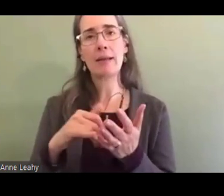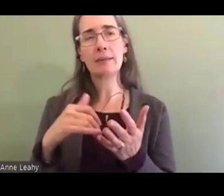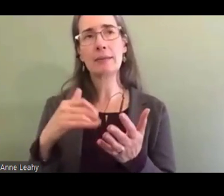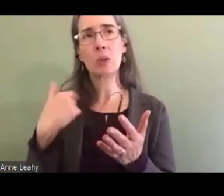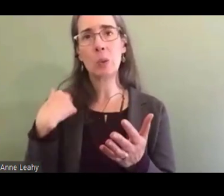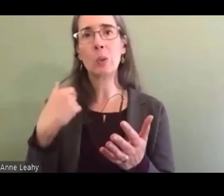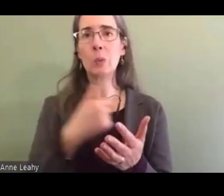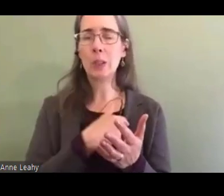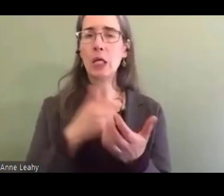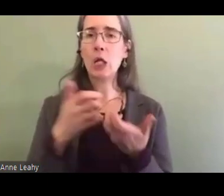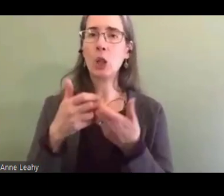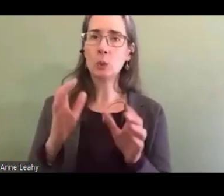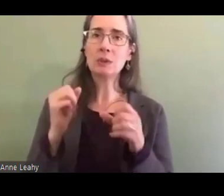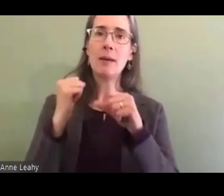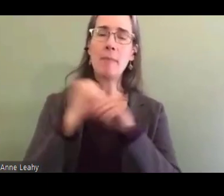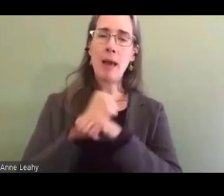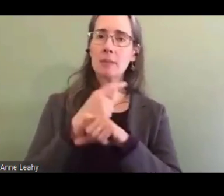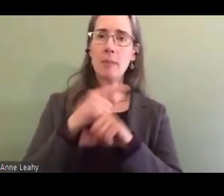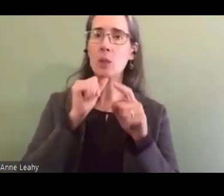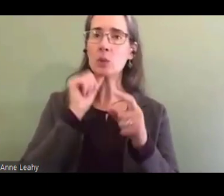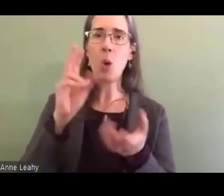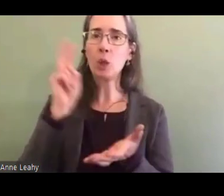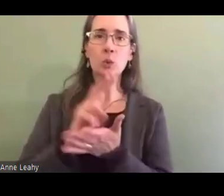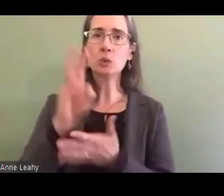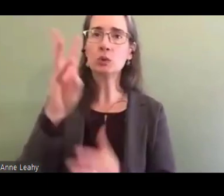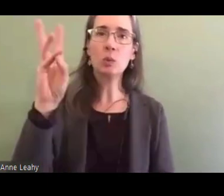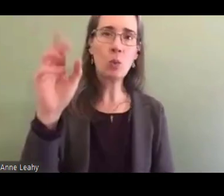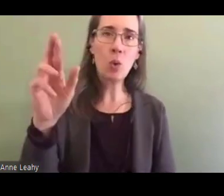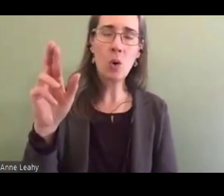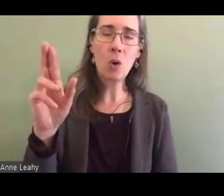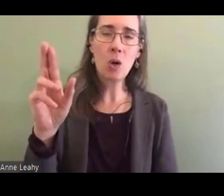we often say that we lose battles but we don't lose the war.